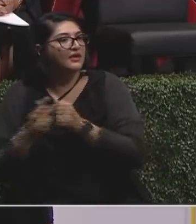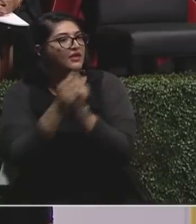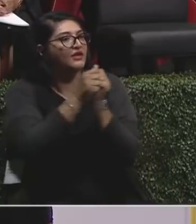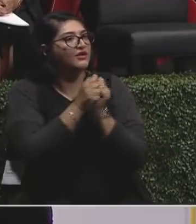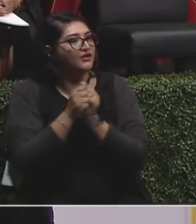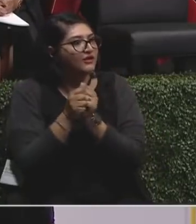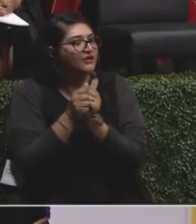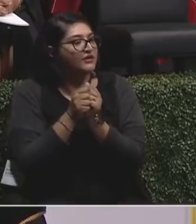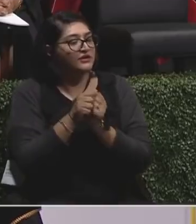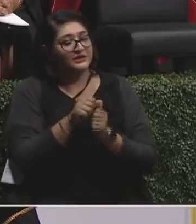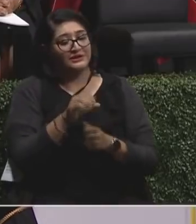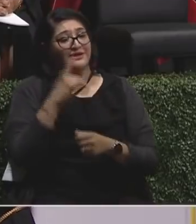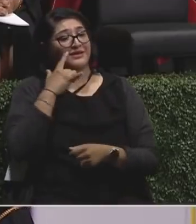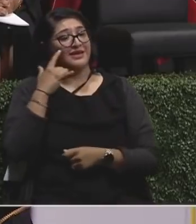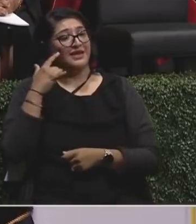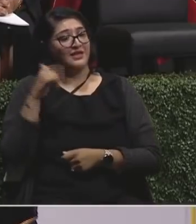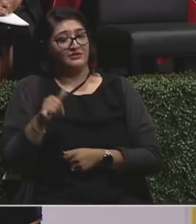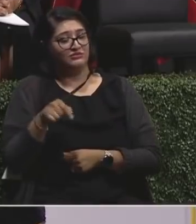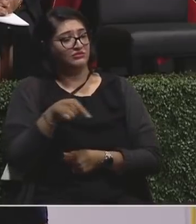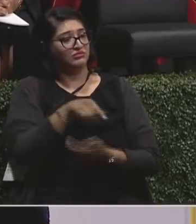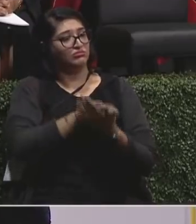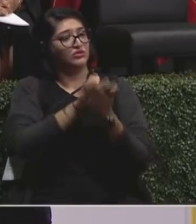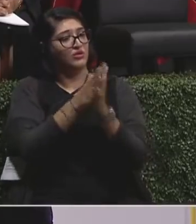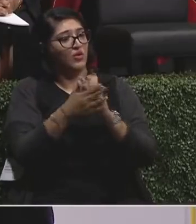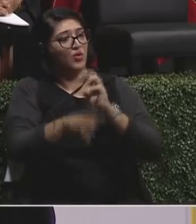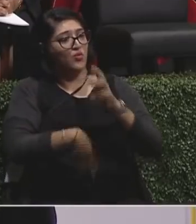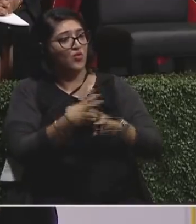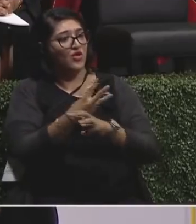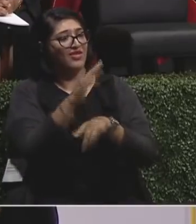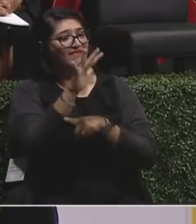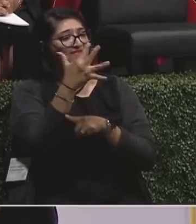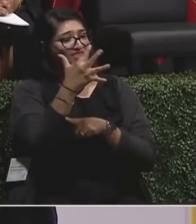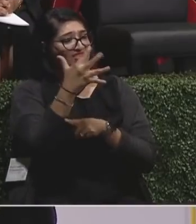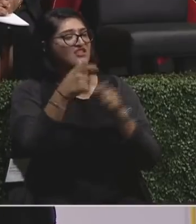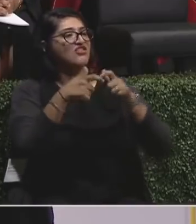DURING YOUR TIME HERE, WE WITNESSED WORLD-CHANGING MOMENTS TOGETHER.